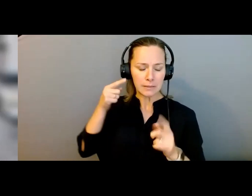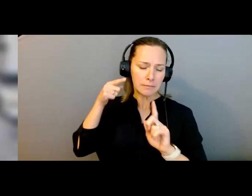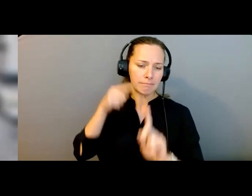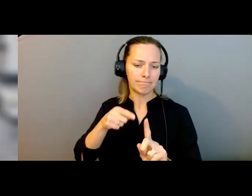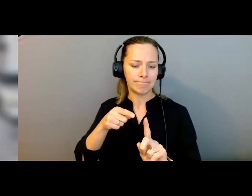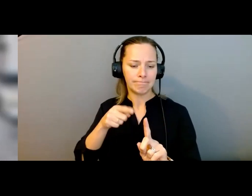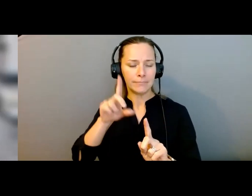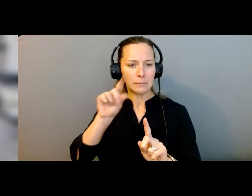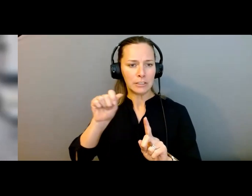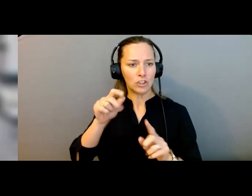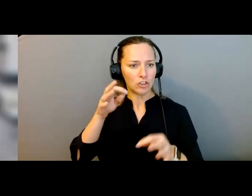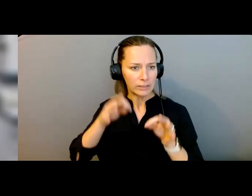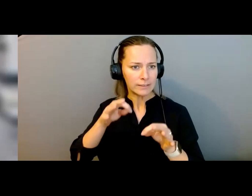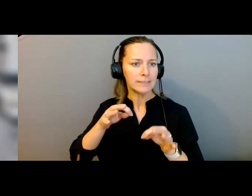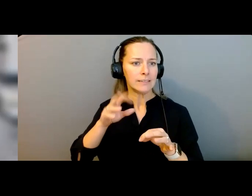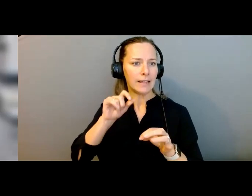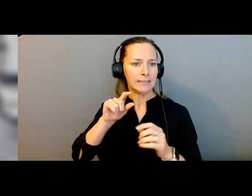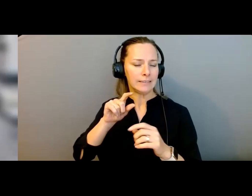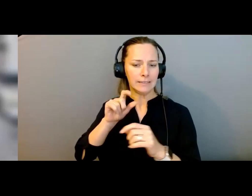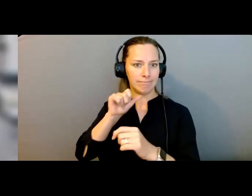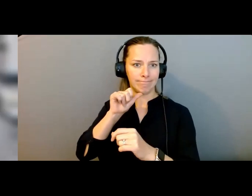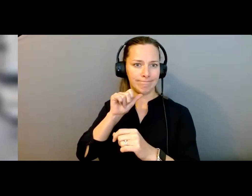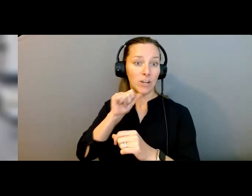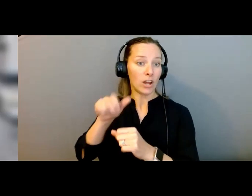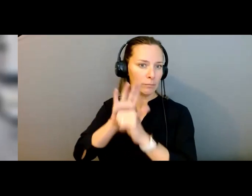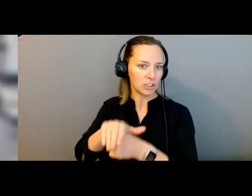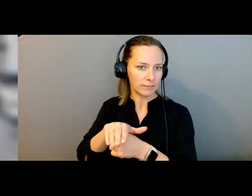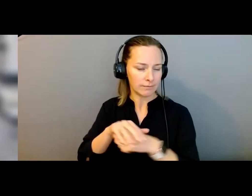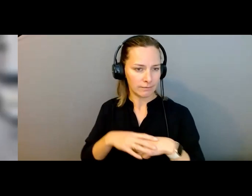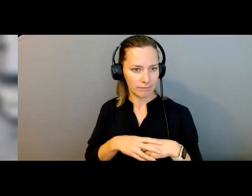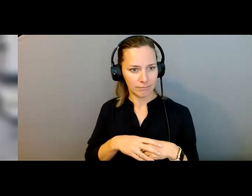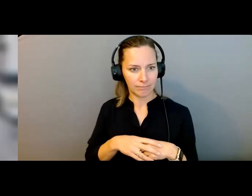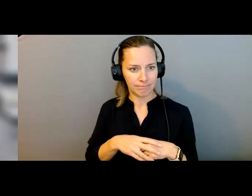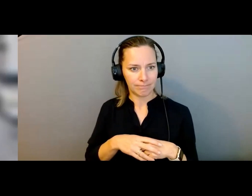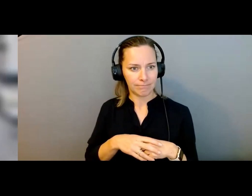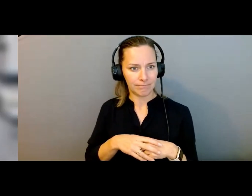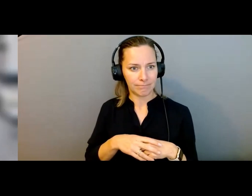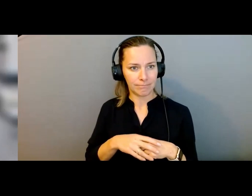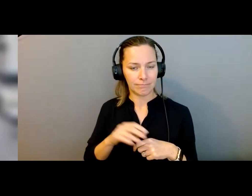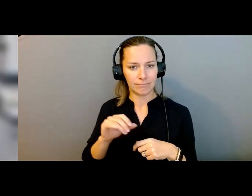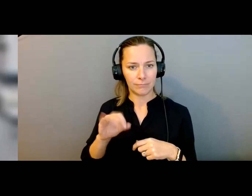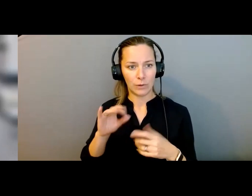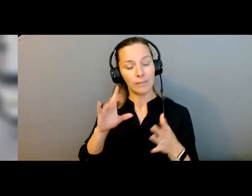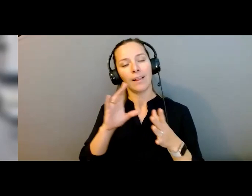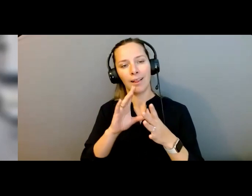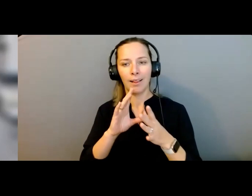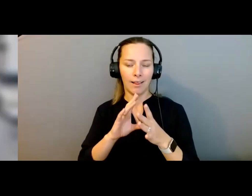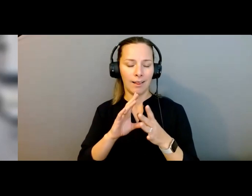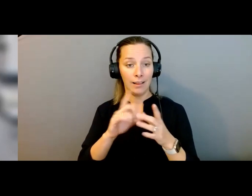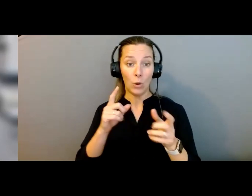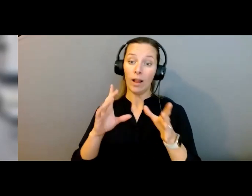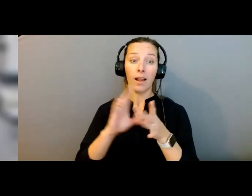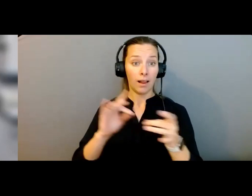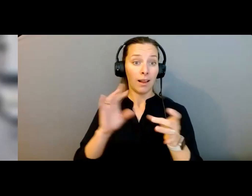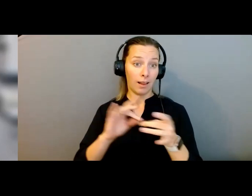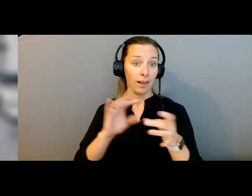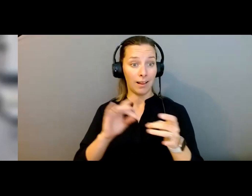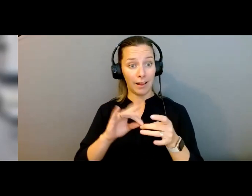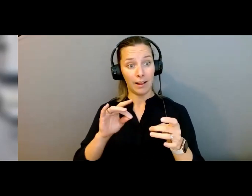and anti-oppression work. So instead of talking the talk, how do we actually really embrace it